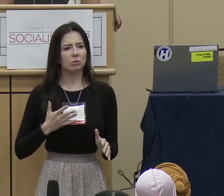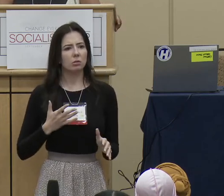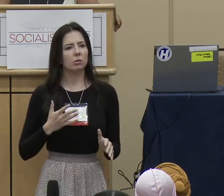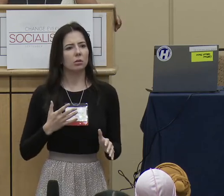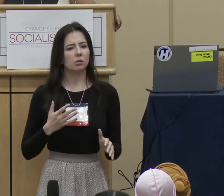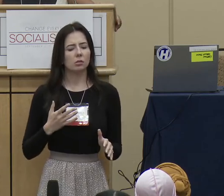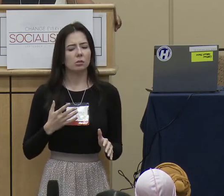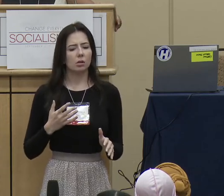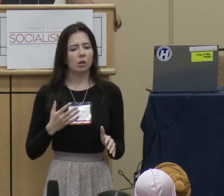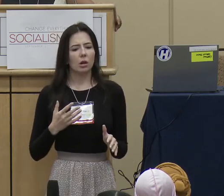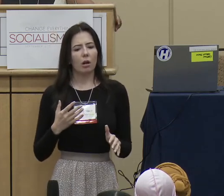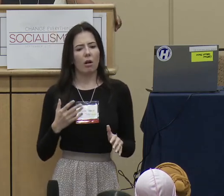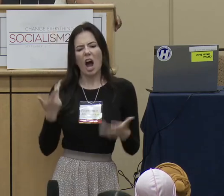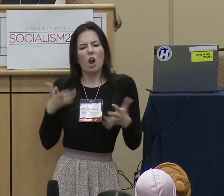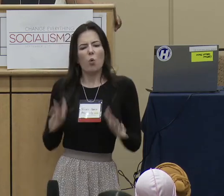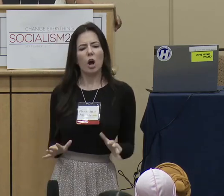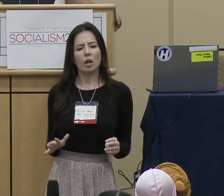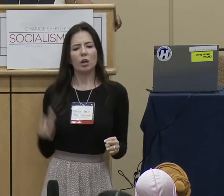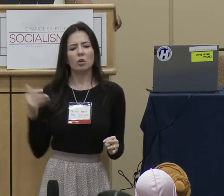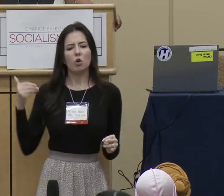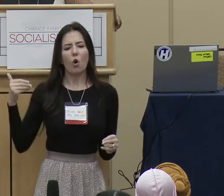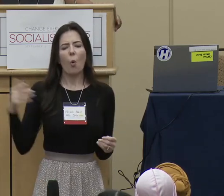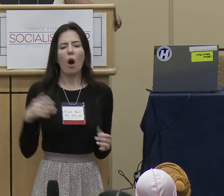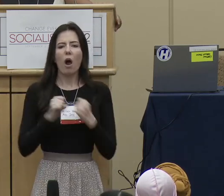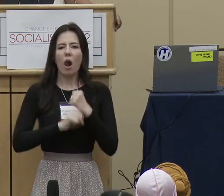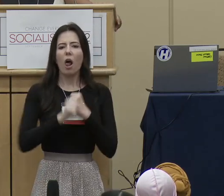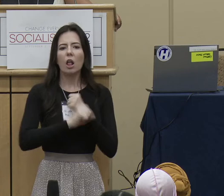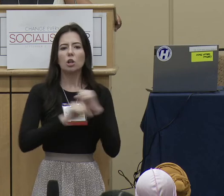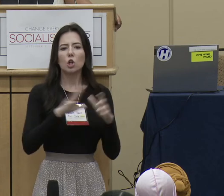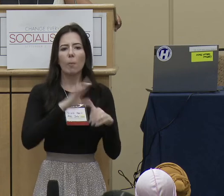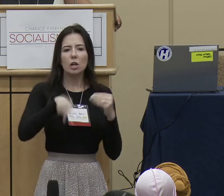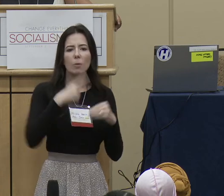of color. So, I don't want to go on too